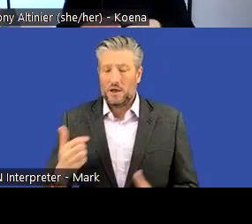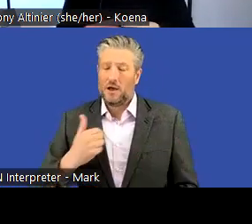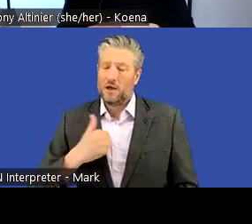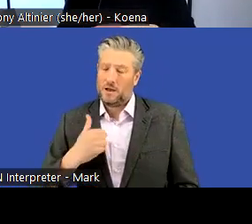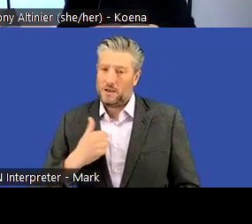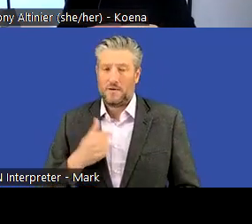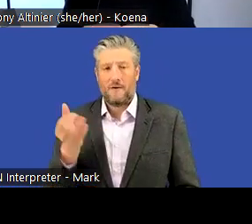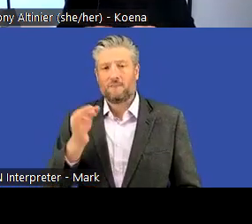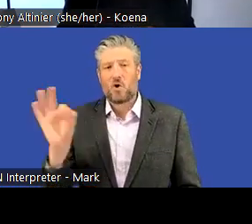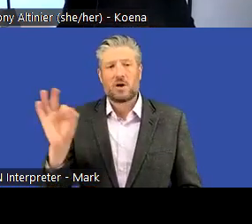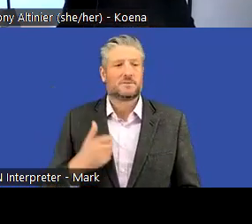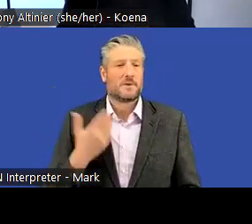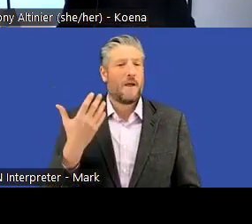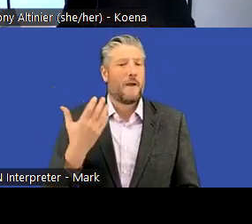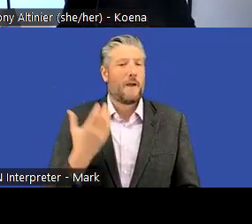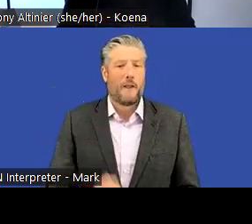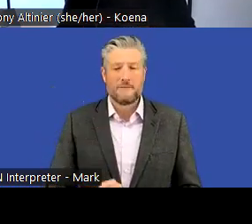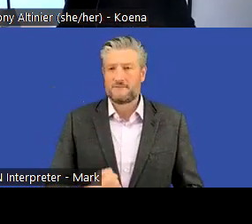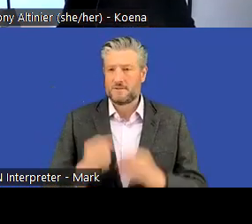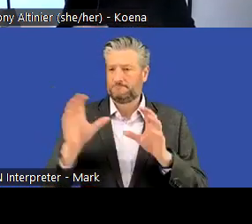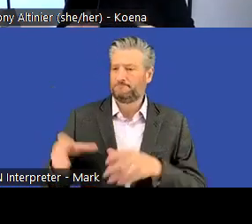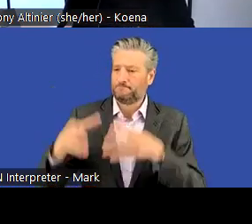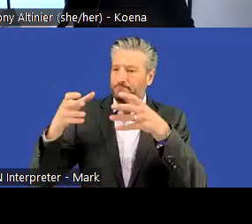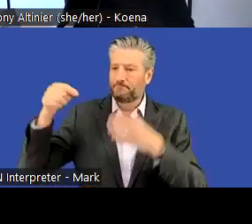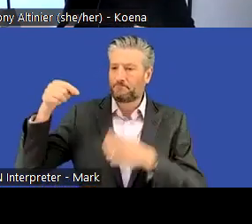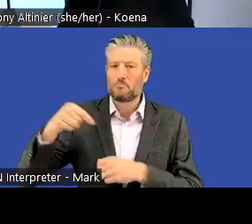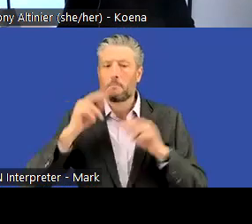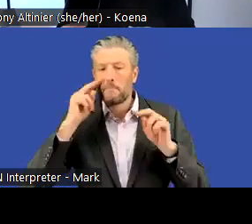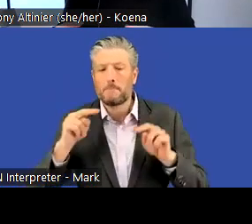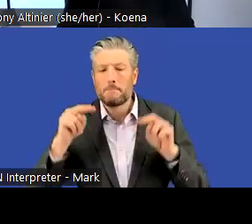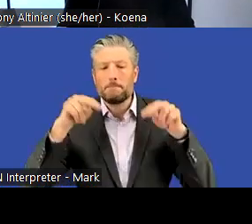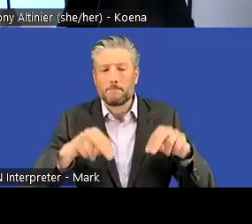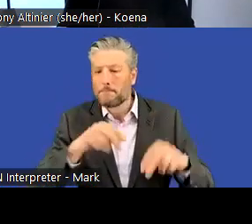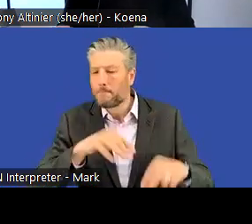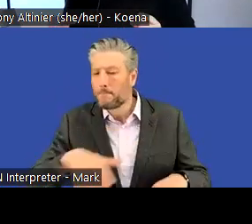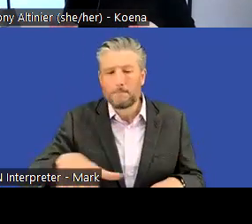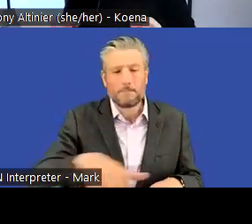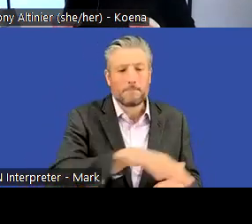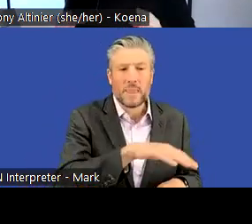It's an observatory of the State's online procedures.